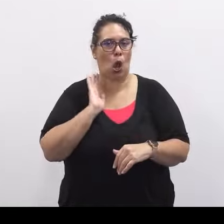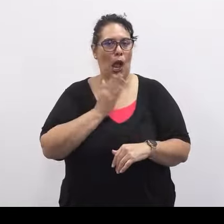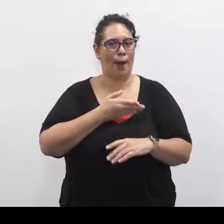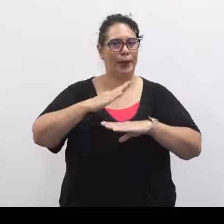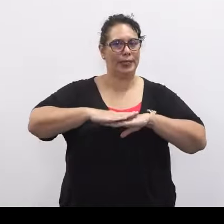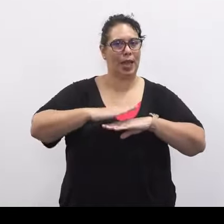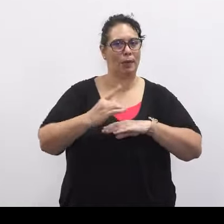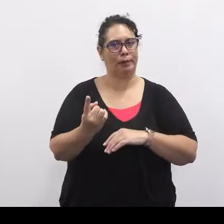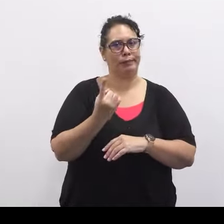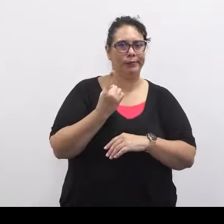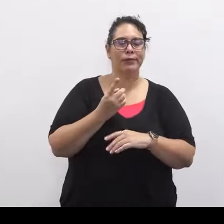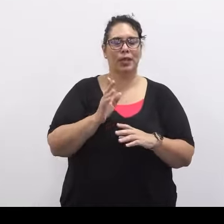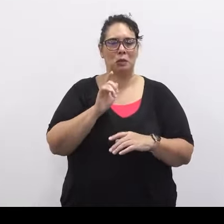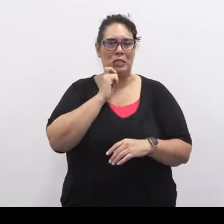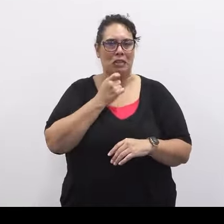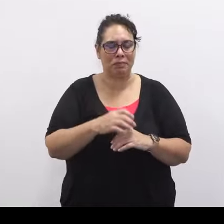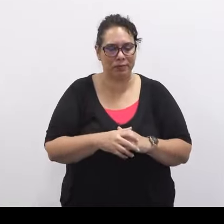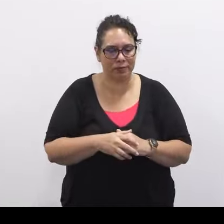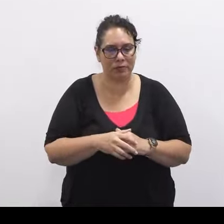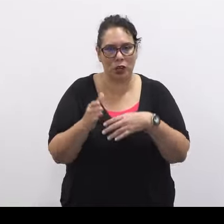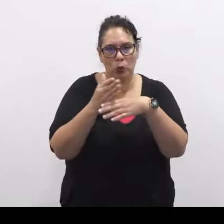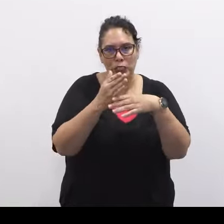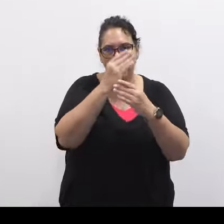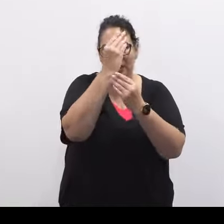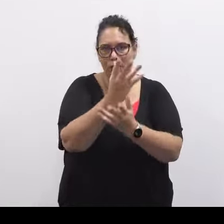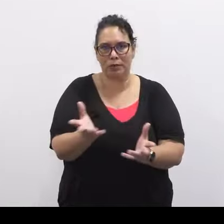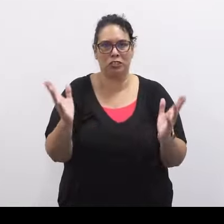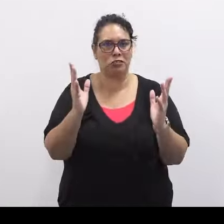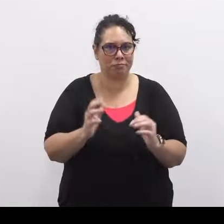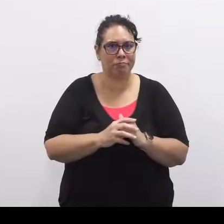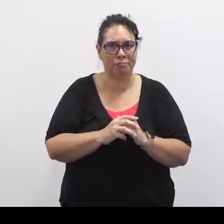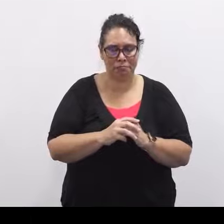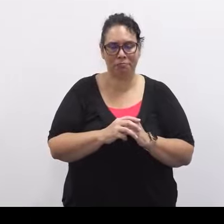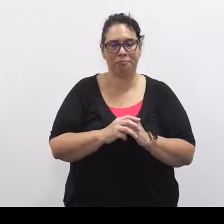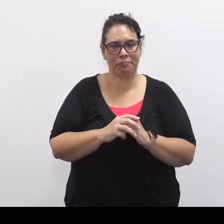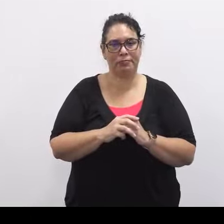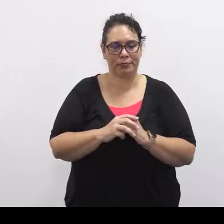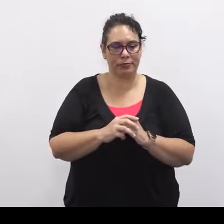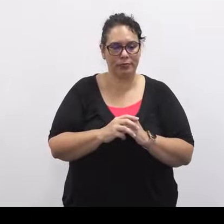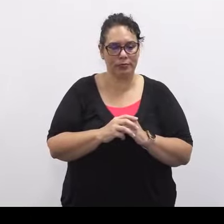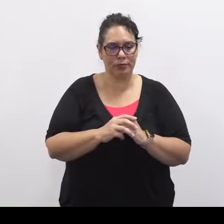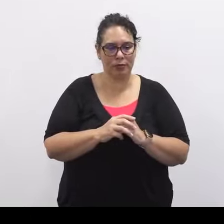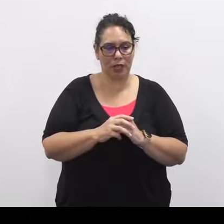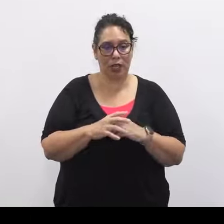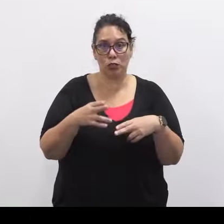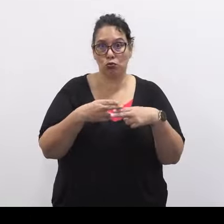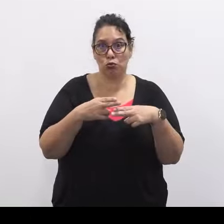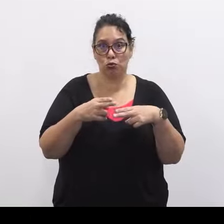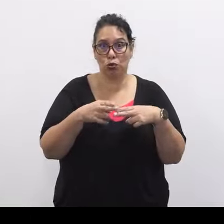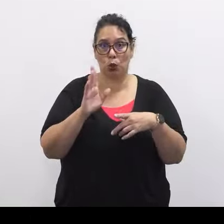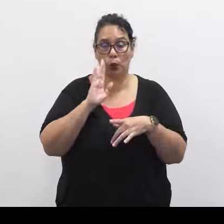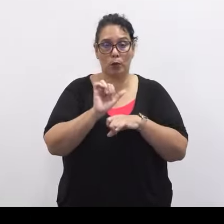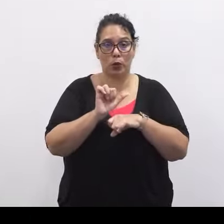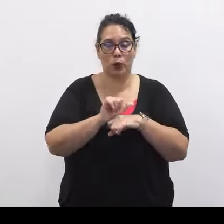which was pretty neat. And we shared information with them. Coming up, we are working with Long Beach Forward,